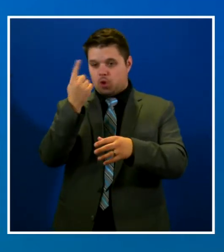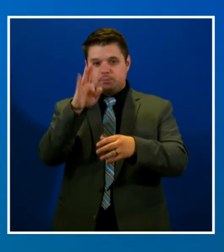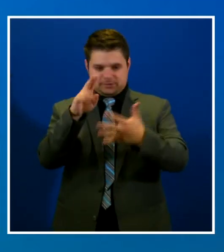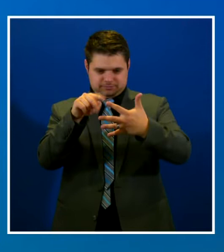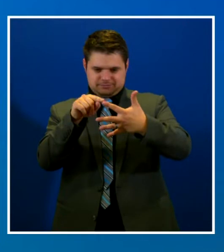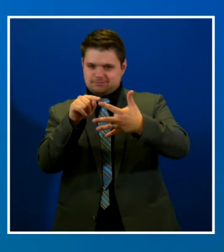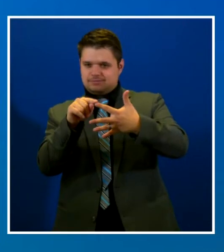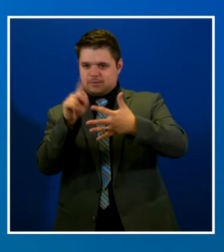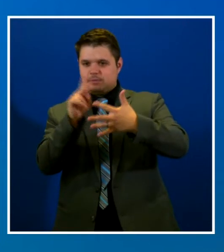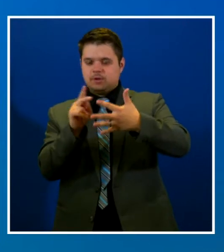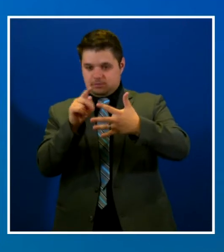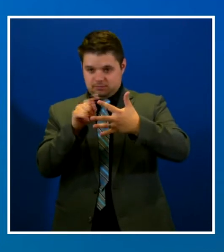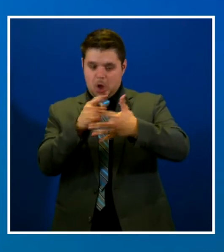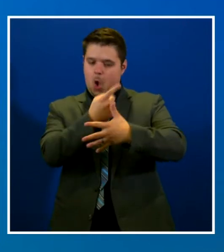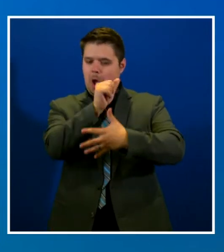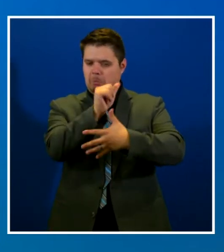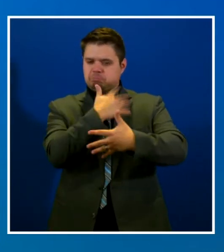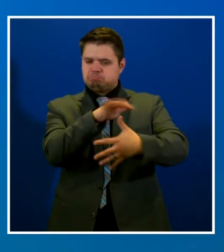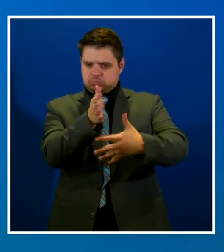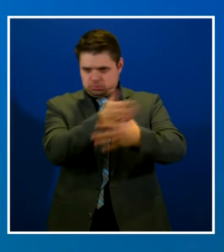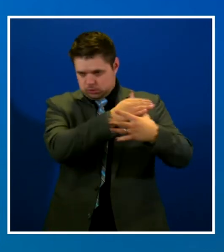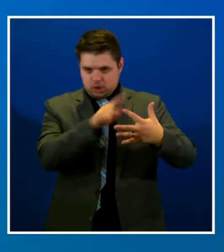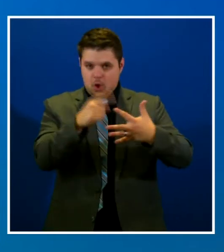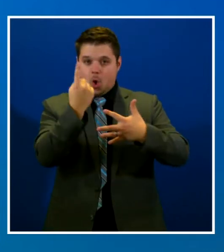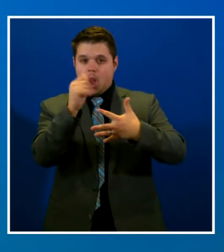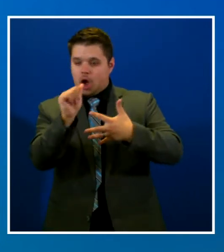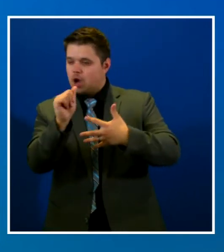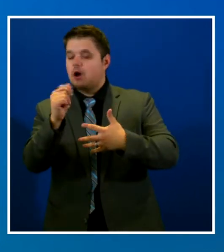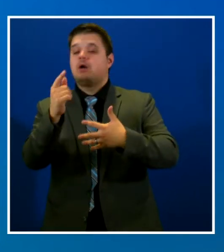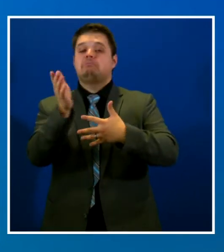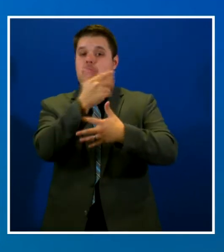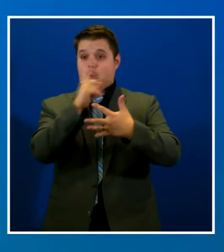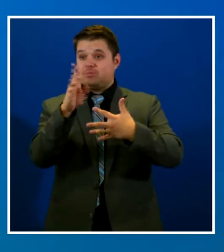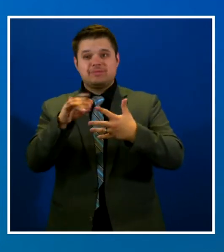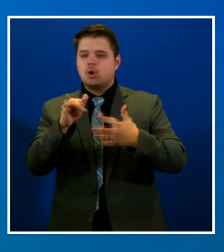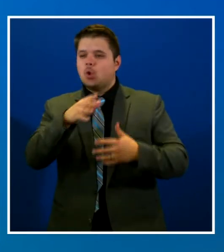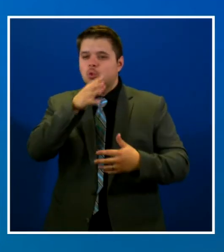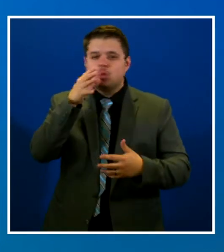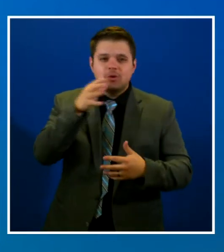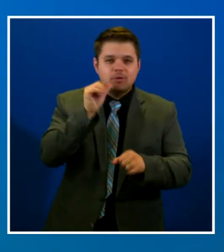agriculture, food processing, grocery stores, public transit,